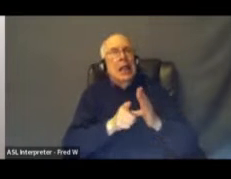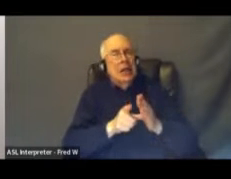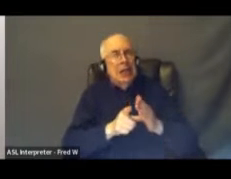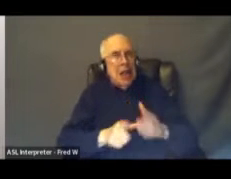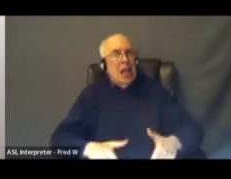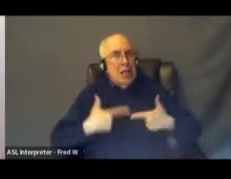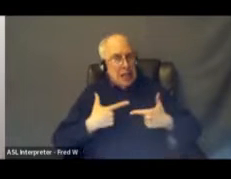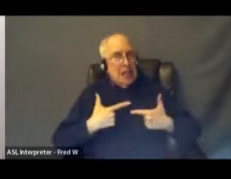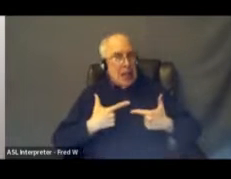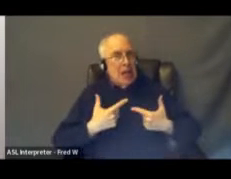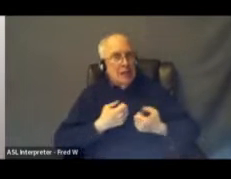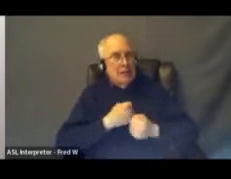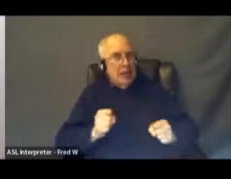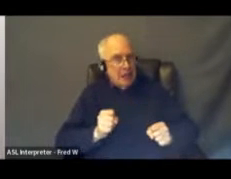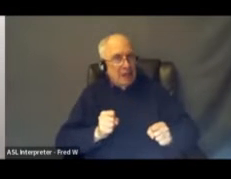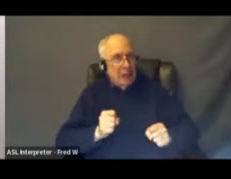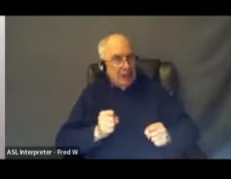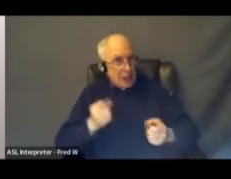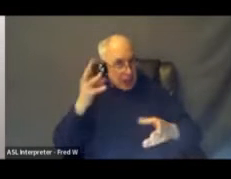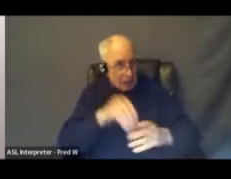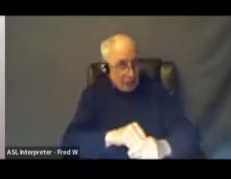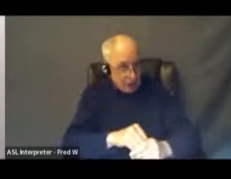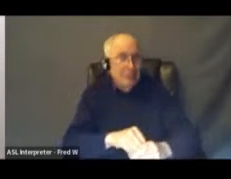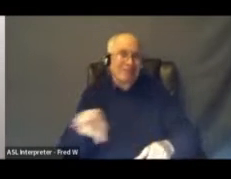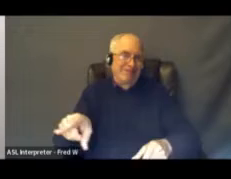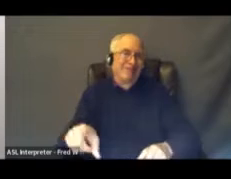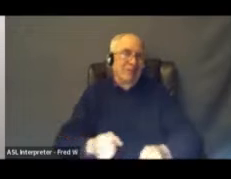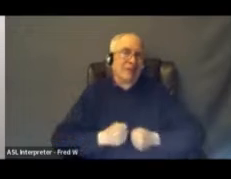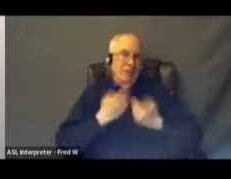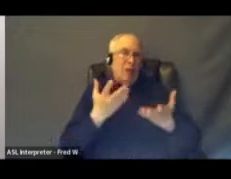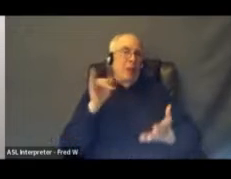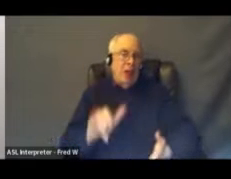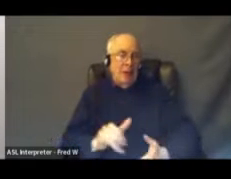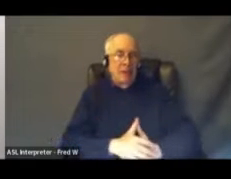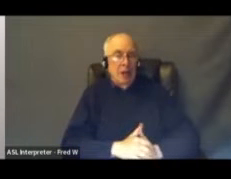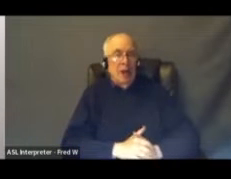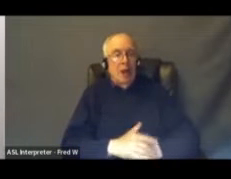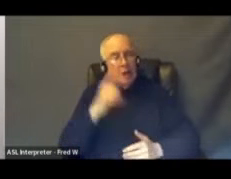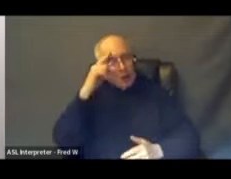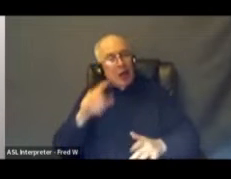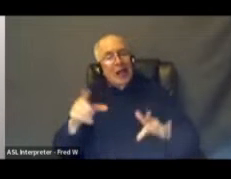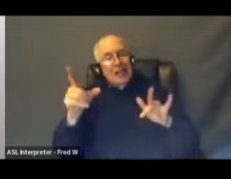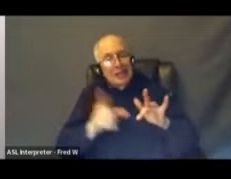notice I skipped by the explosions and blasts. So this is the last final question on